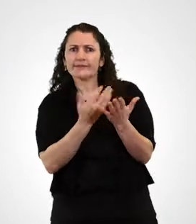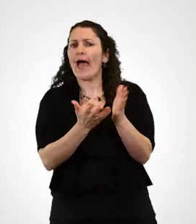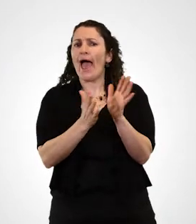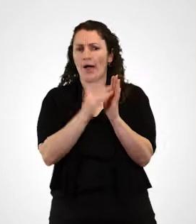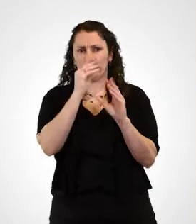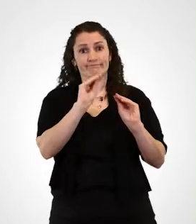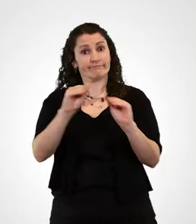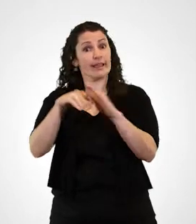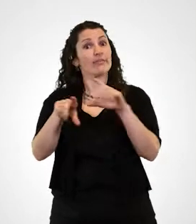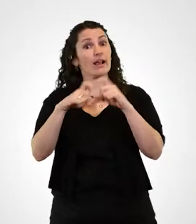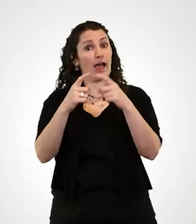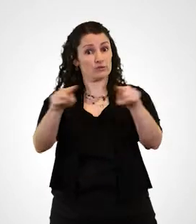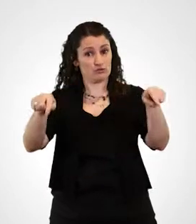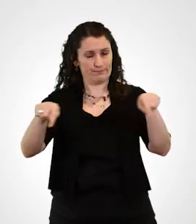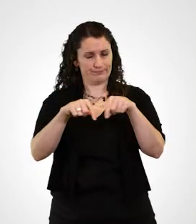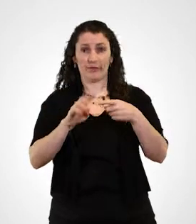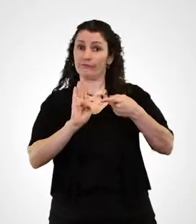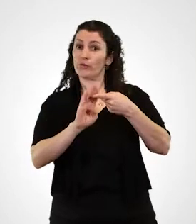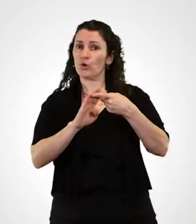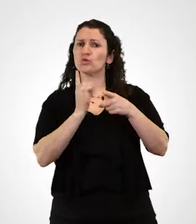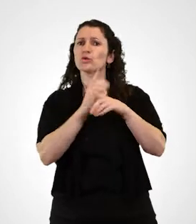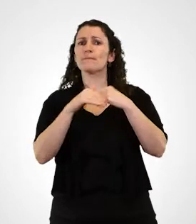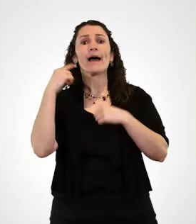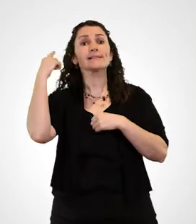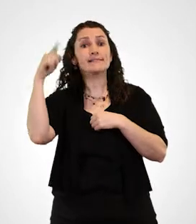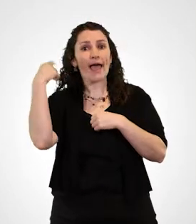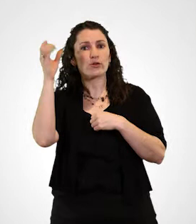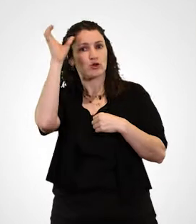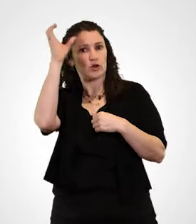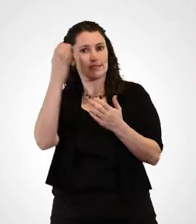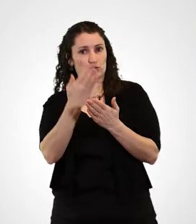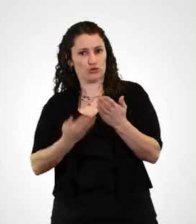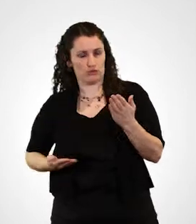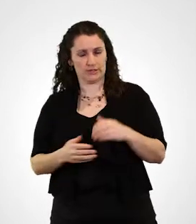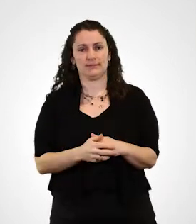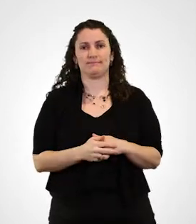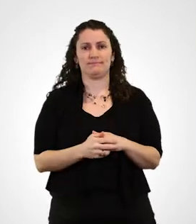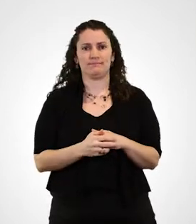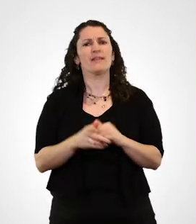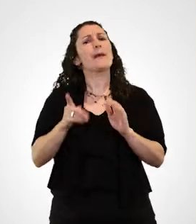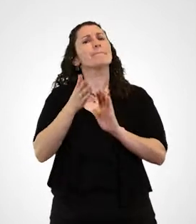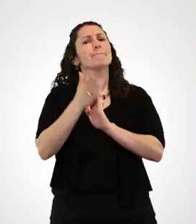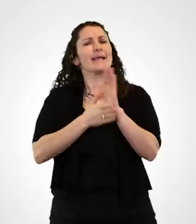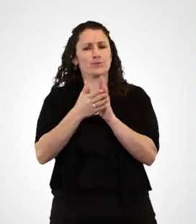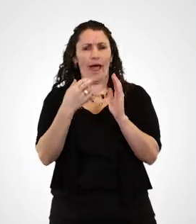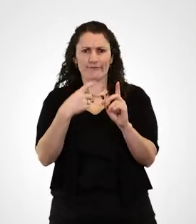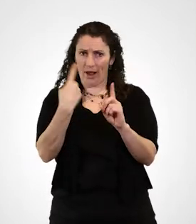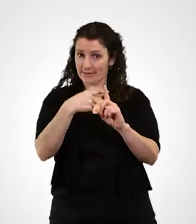The first are the sound concept stories. So the sound concept stories introduce the target sound